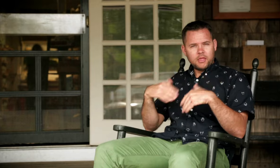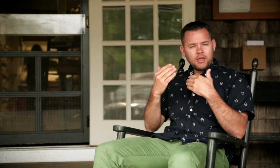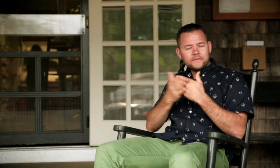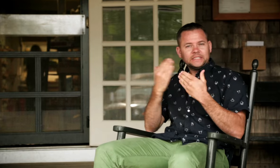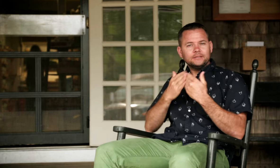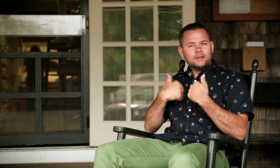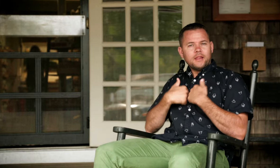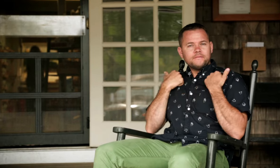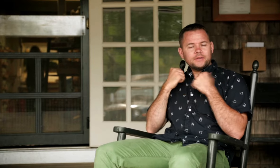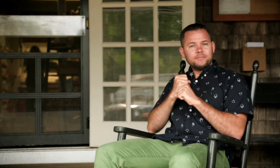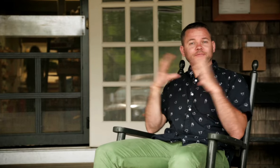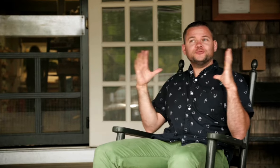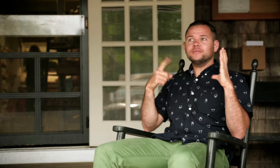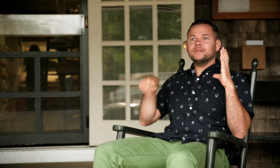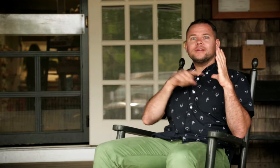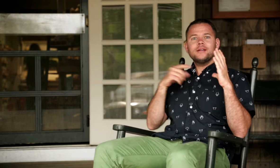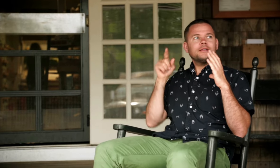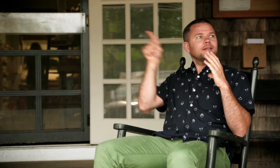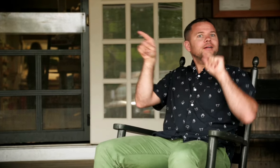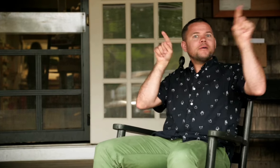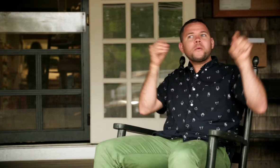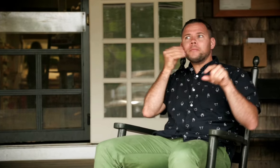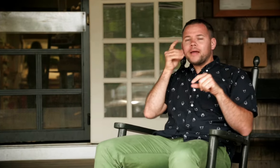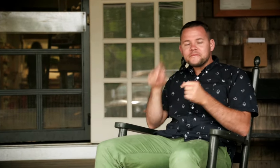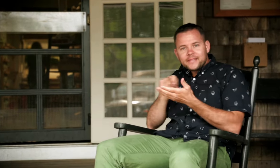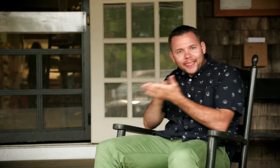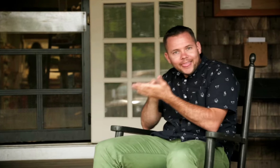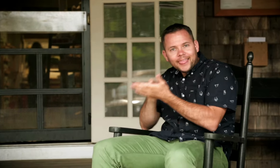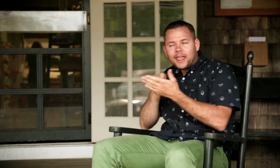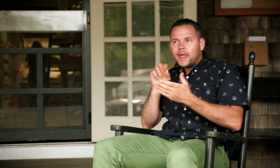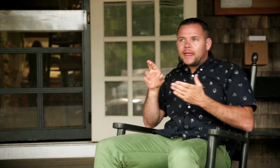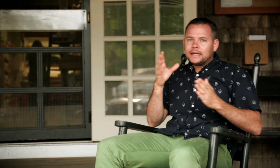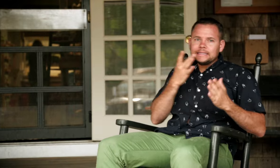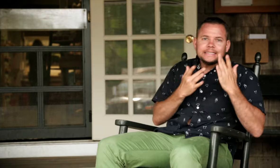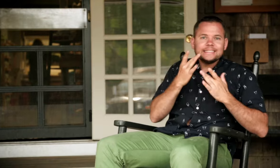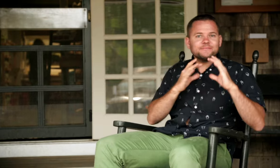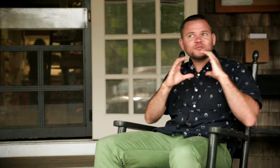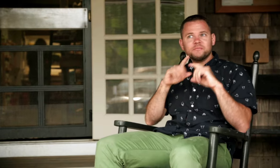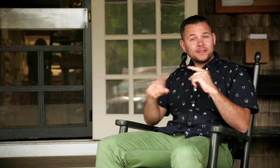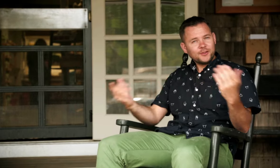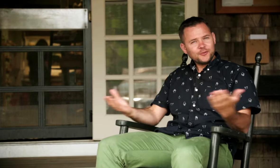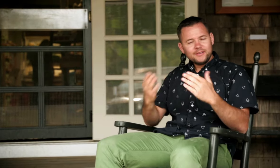Just imagine the convenience. And today we have to write out our notes on pen and paper. Or find other creative ways.